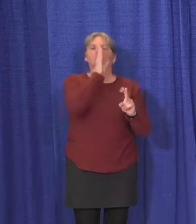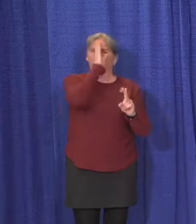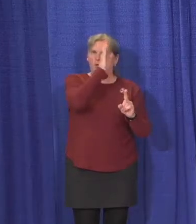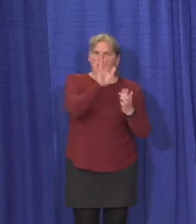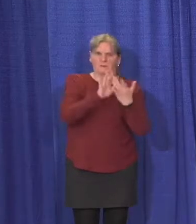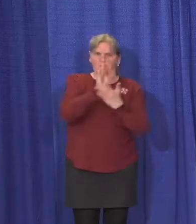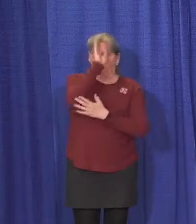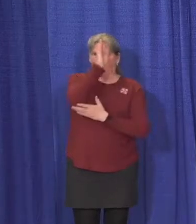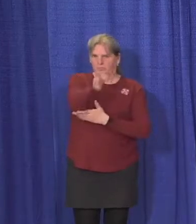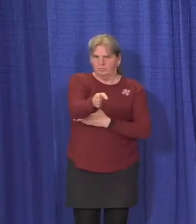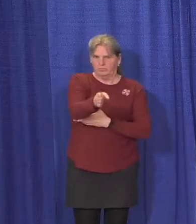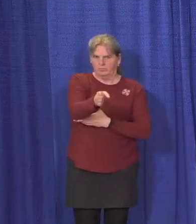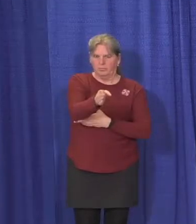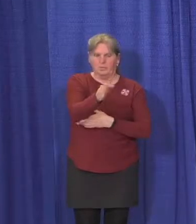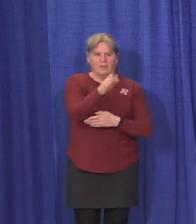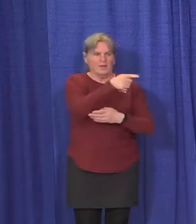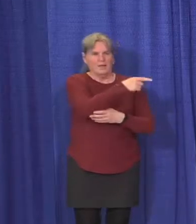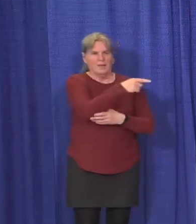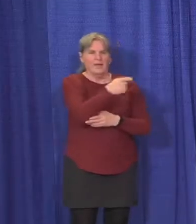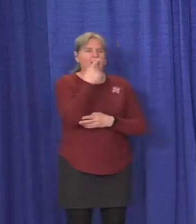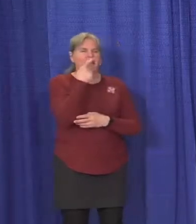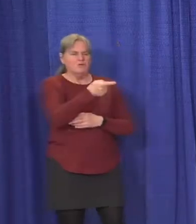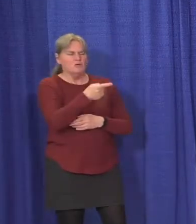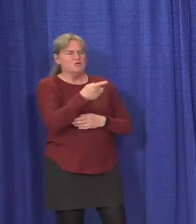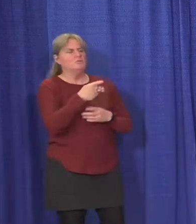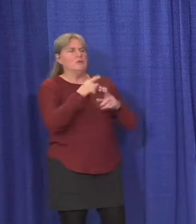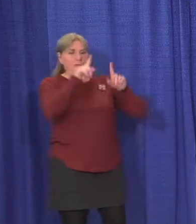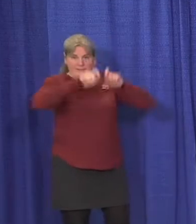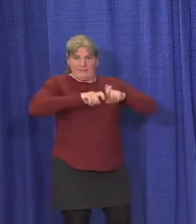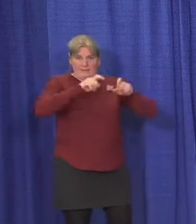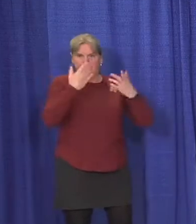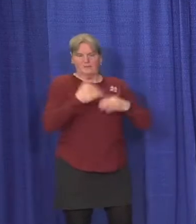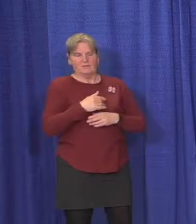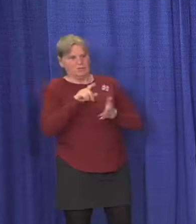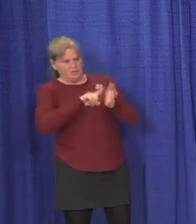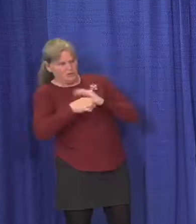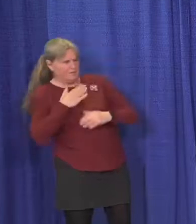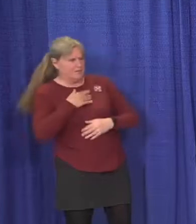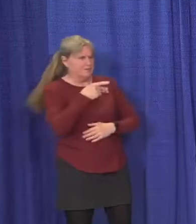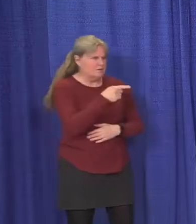contacted directly. Your online result will red is